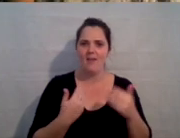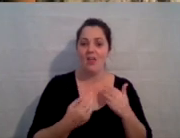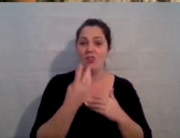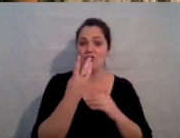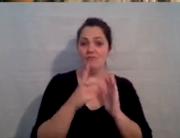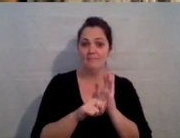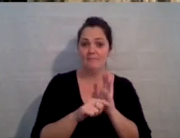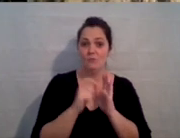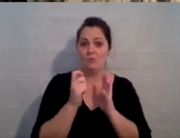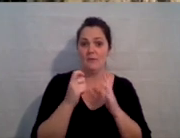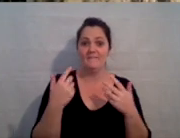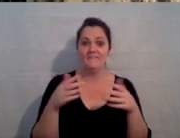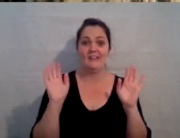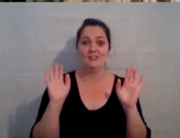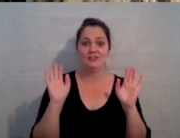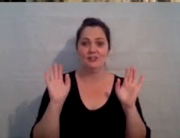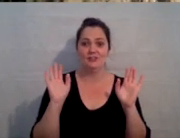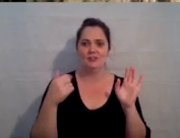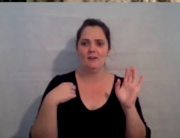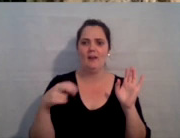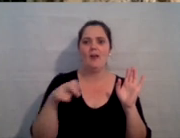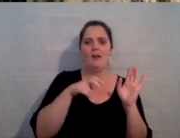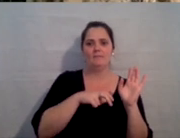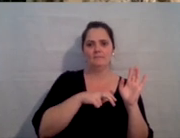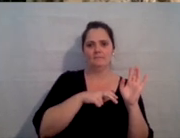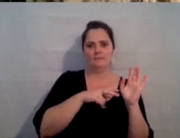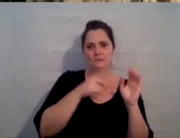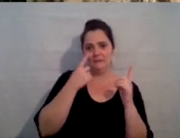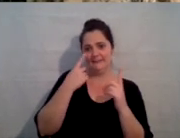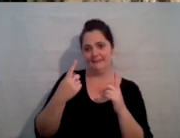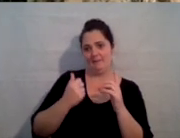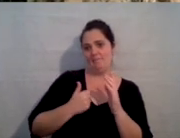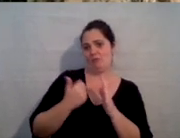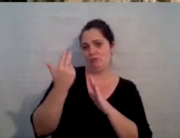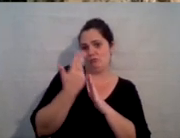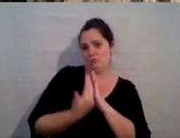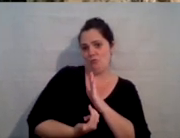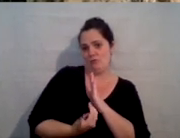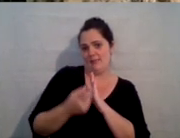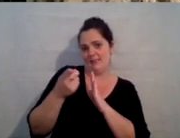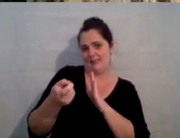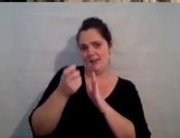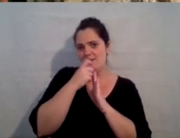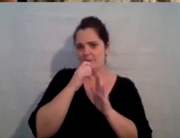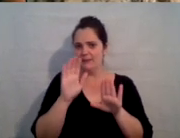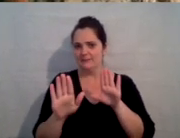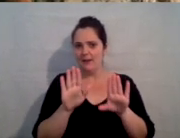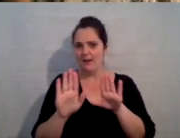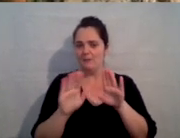Keep drawing, I'll step away so you can see the way that my drawing is mimicking the overall shape of her drawing.